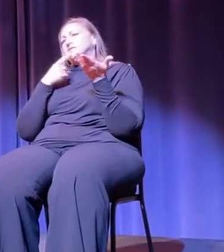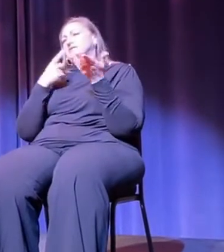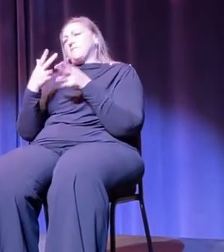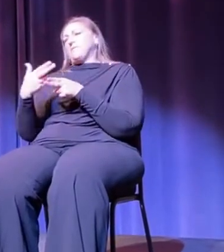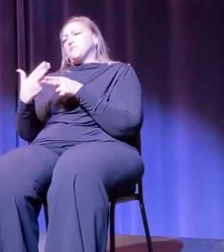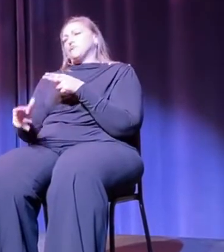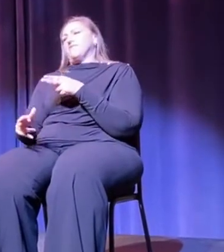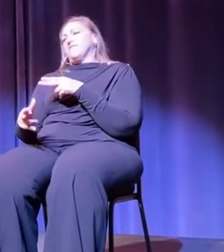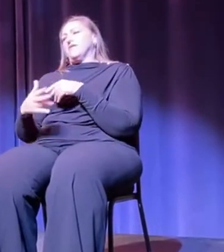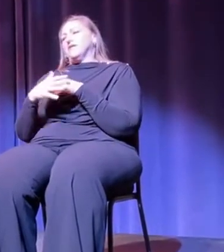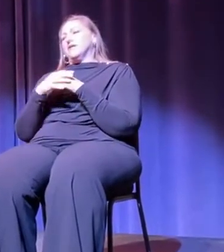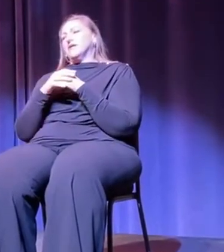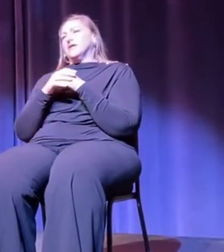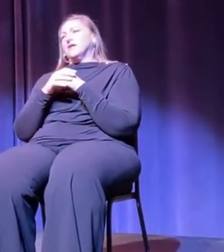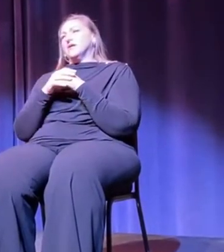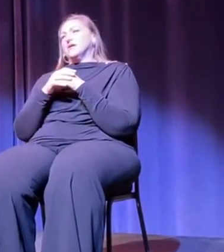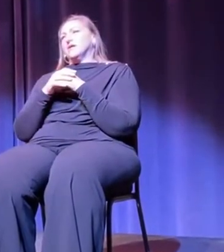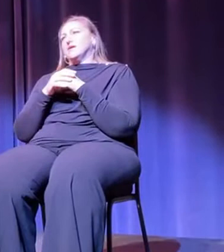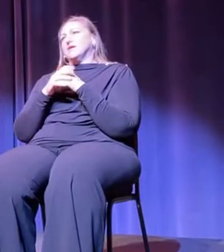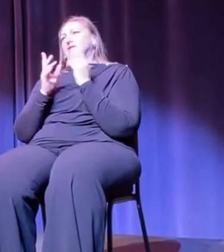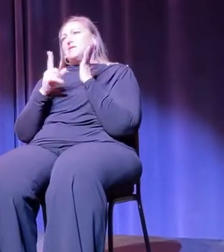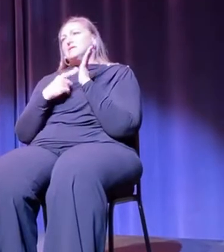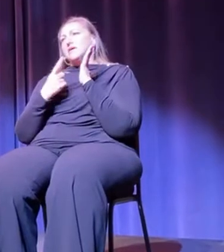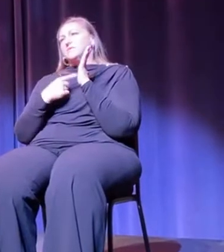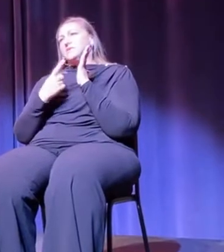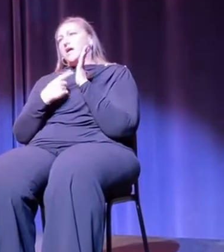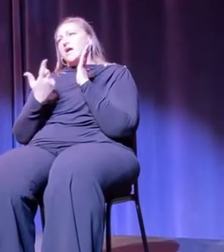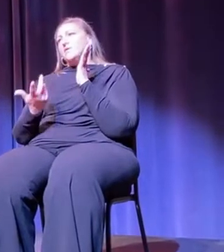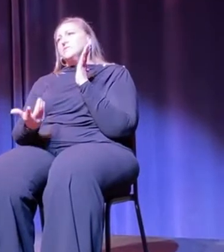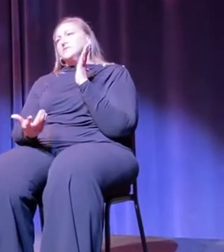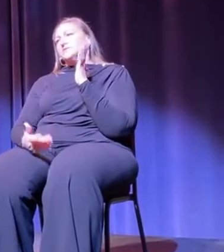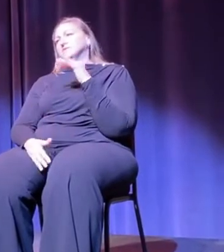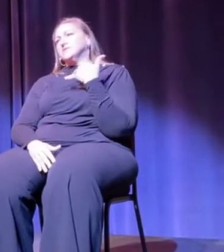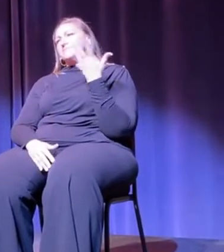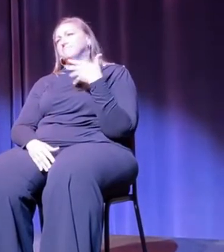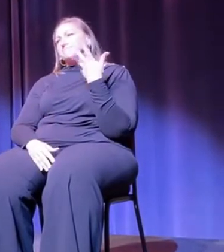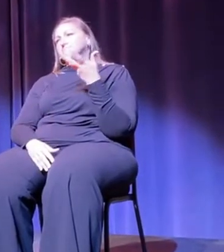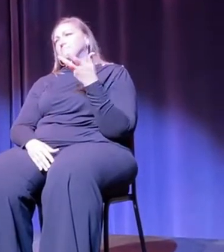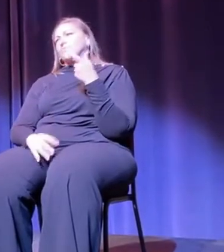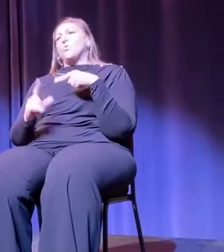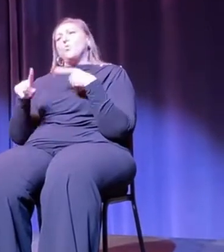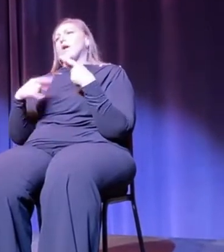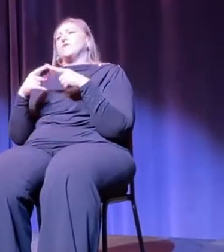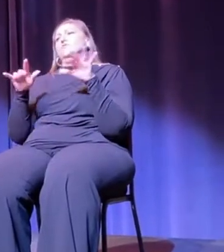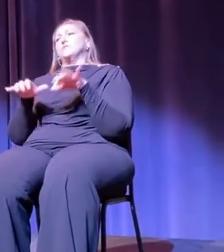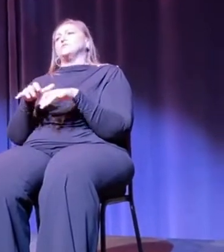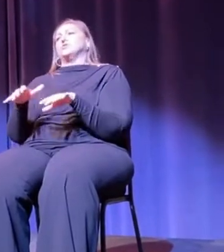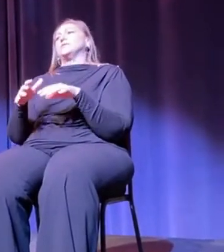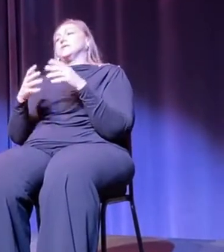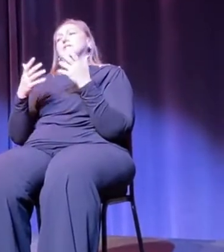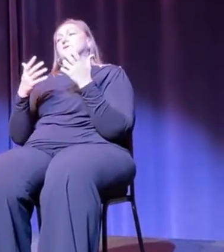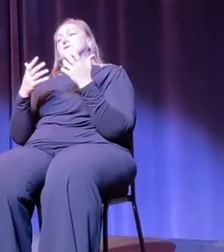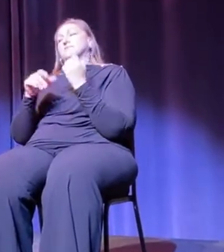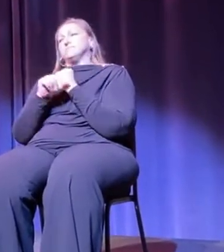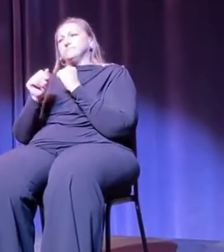that sometimes when you've been doing it long enough with just you and the page,